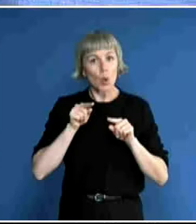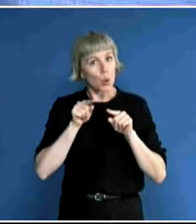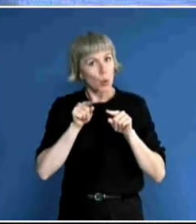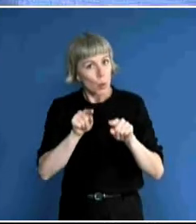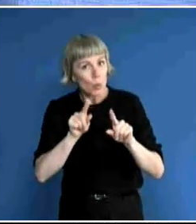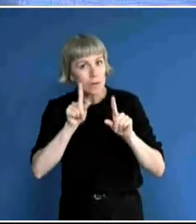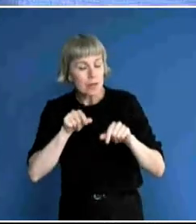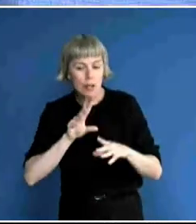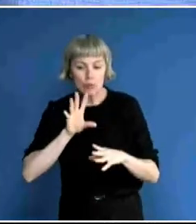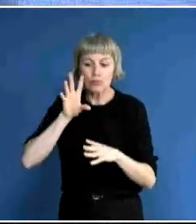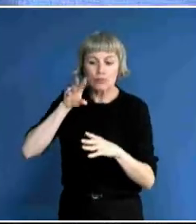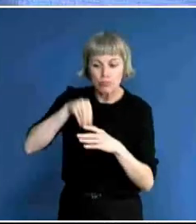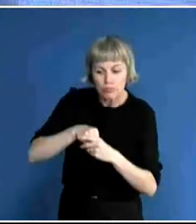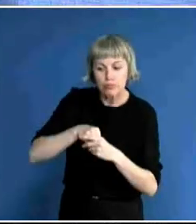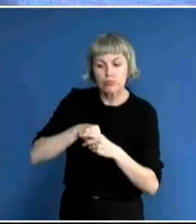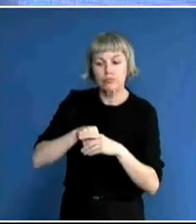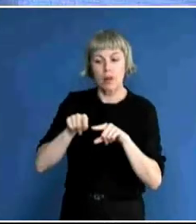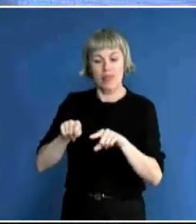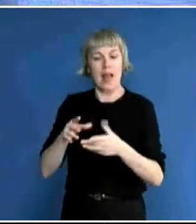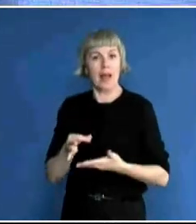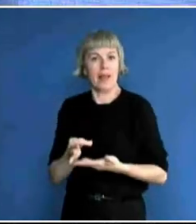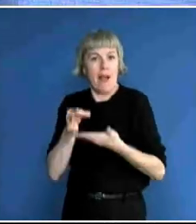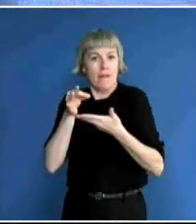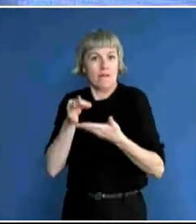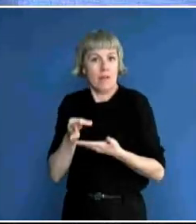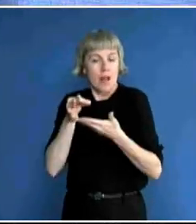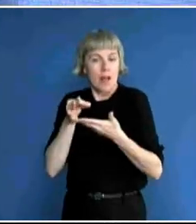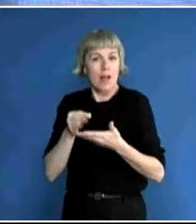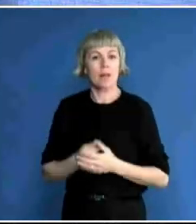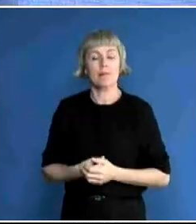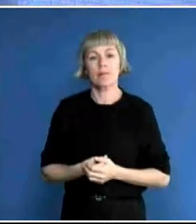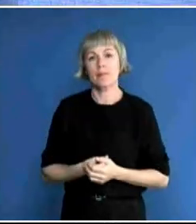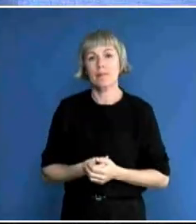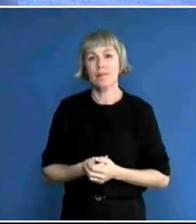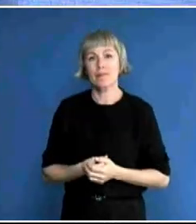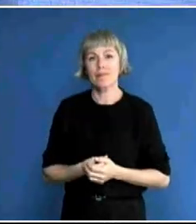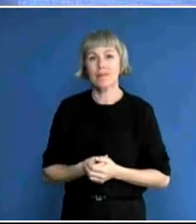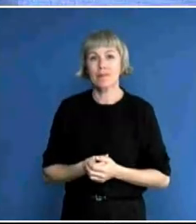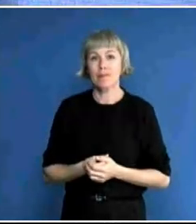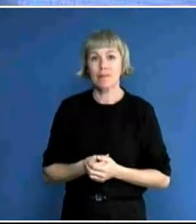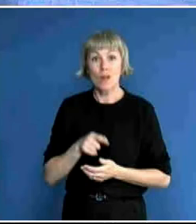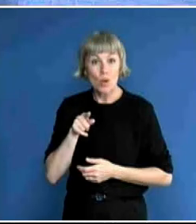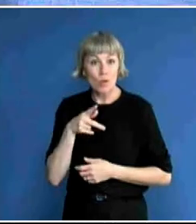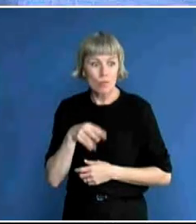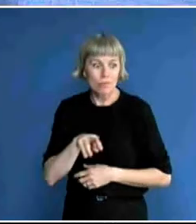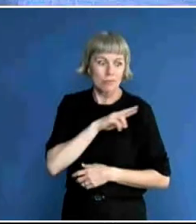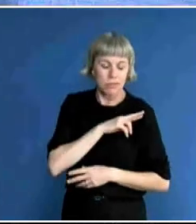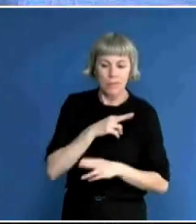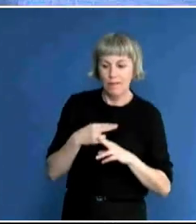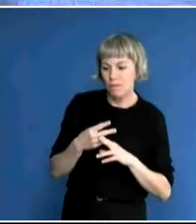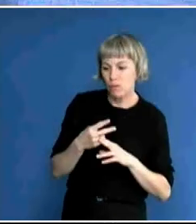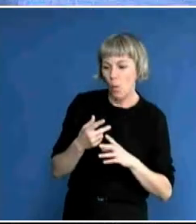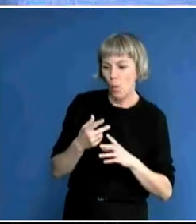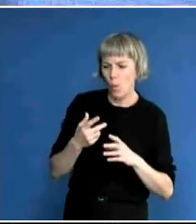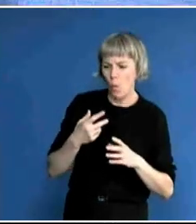there were things like getting the hot water connected, checking the power points, the dish washers. Just actually setting up the café.